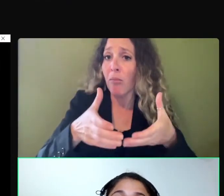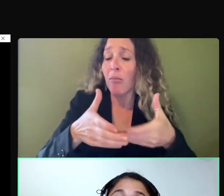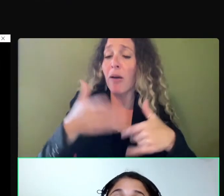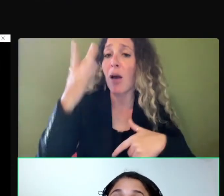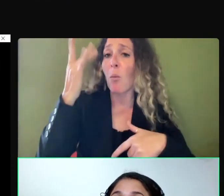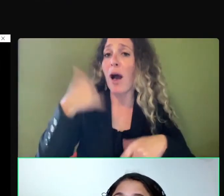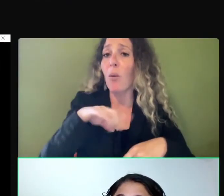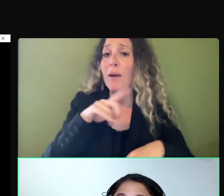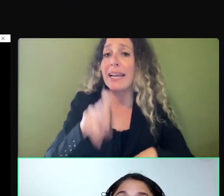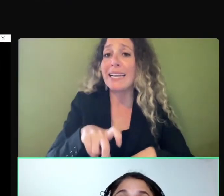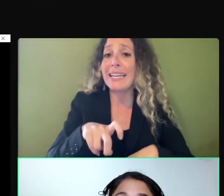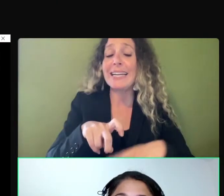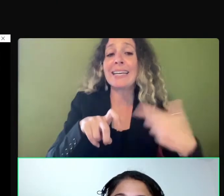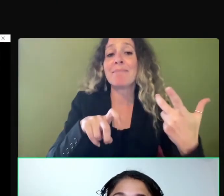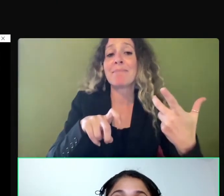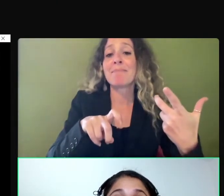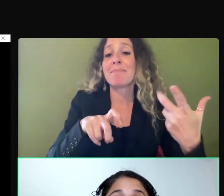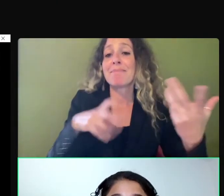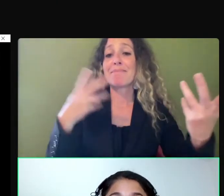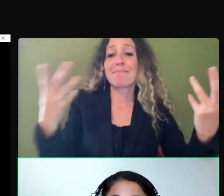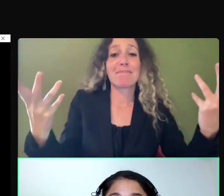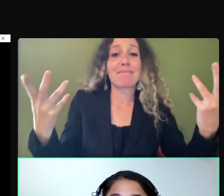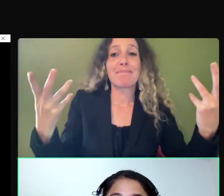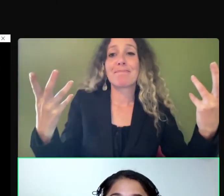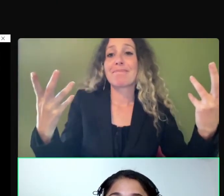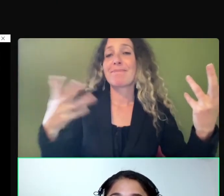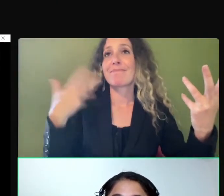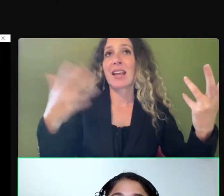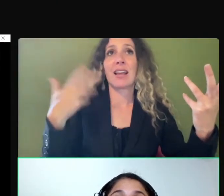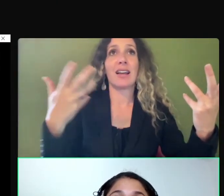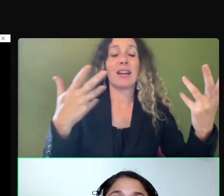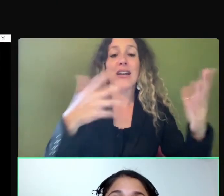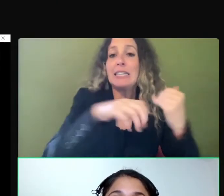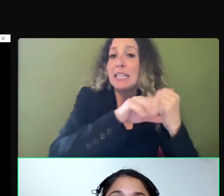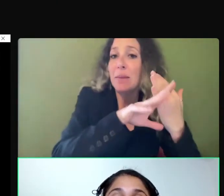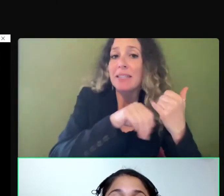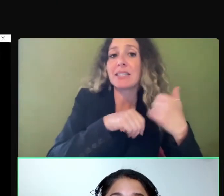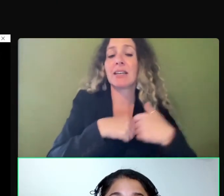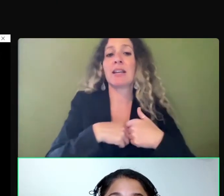We'll be describing challenges and benefits of telemedicine from this population and bringing